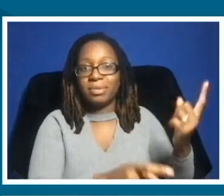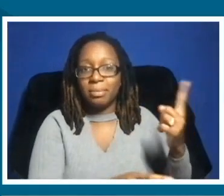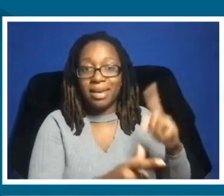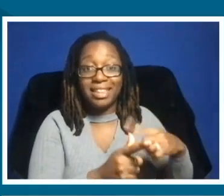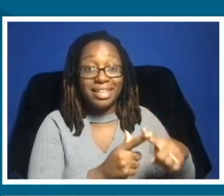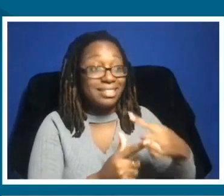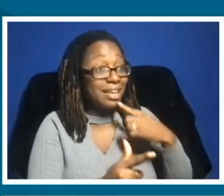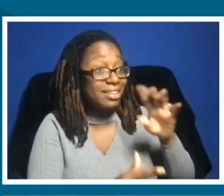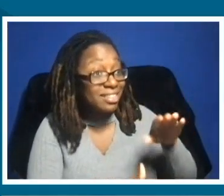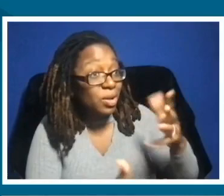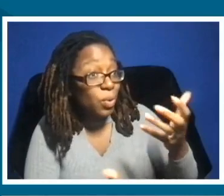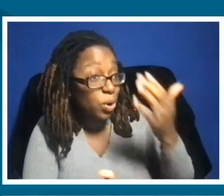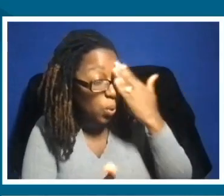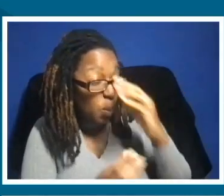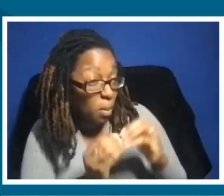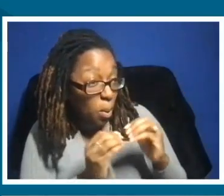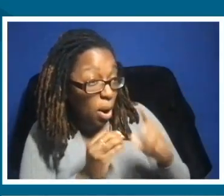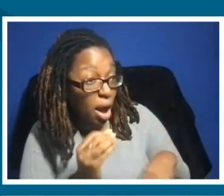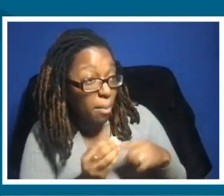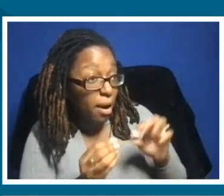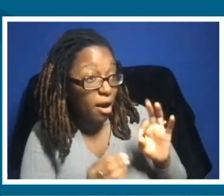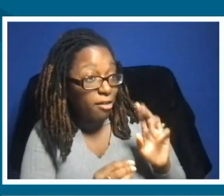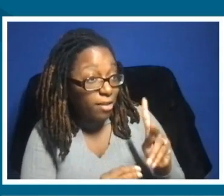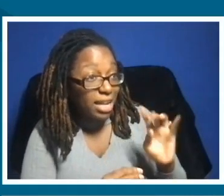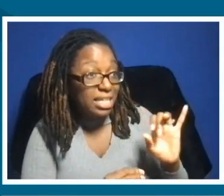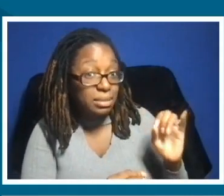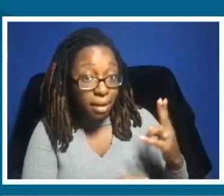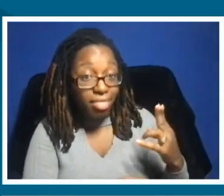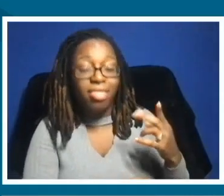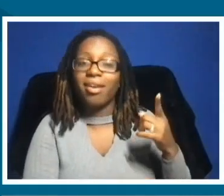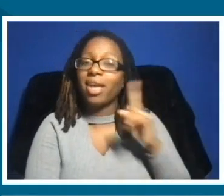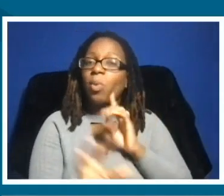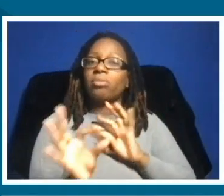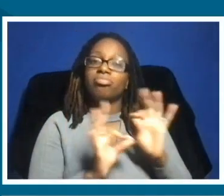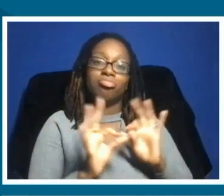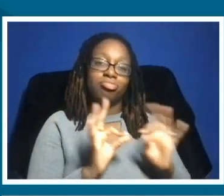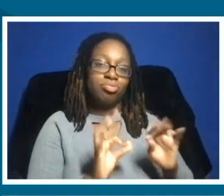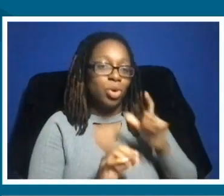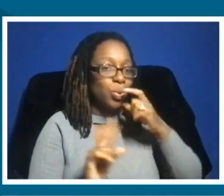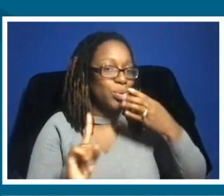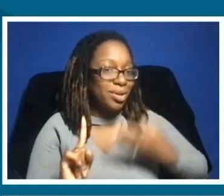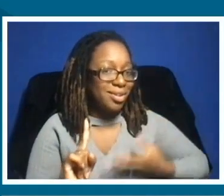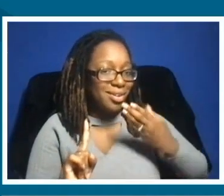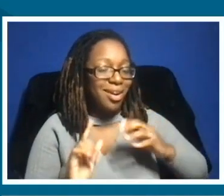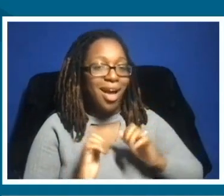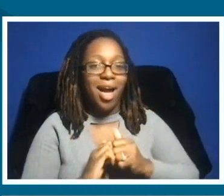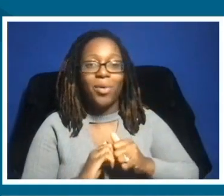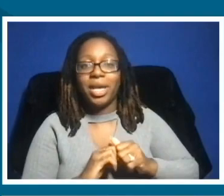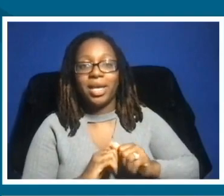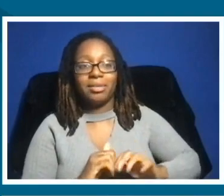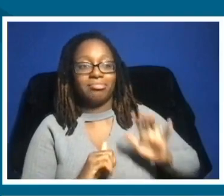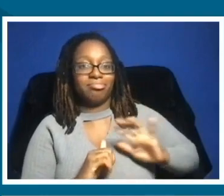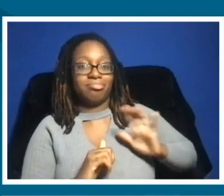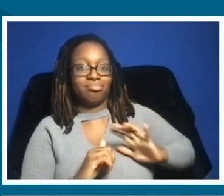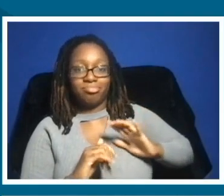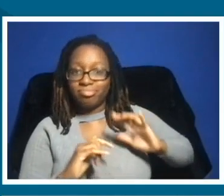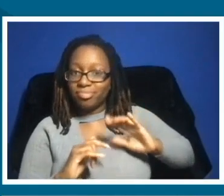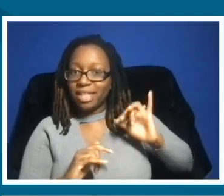frank smith and then he would share a little bit about who frank smith was how he was related to that